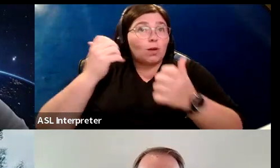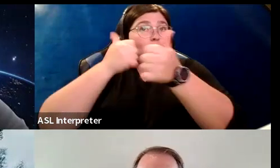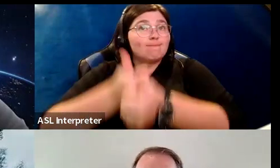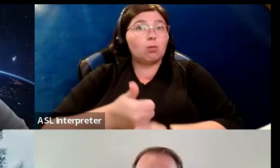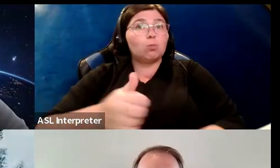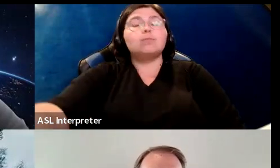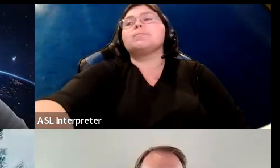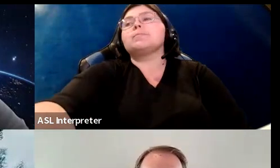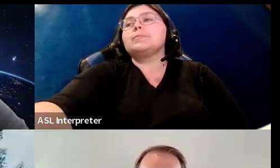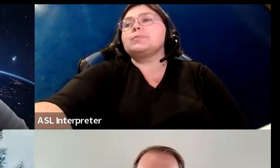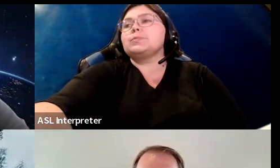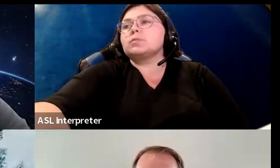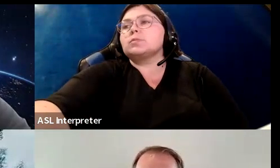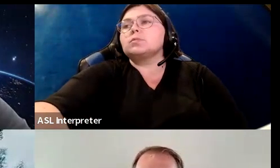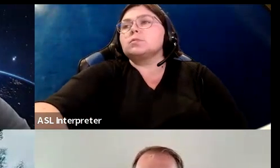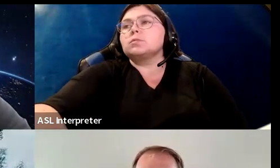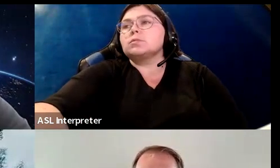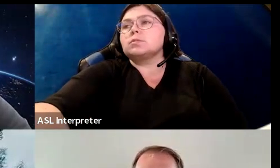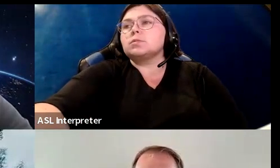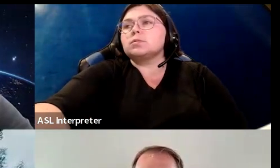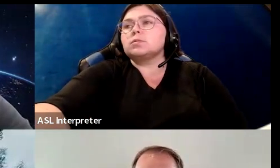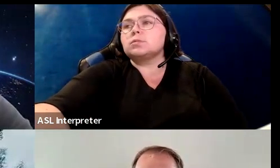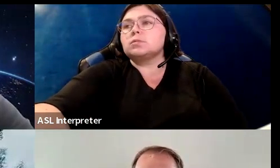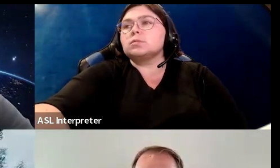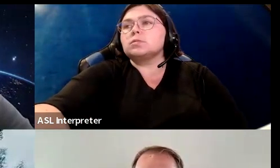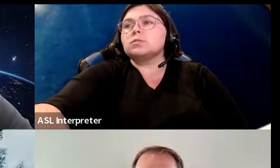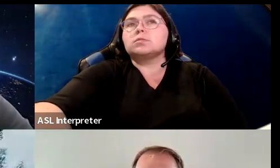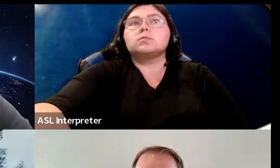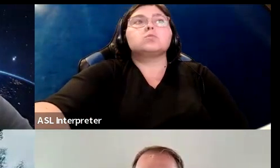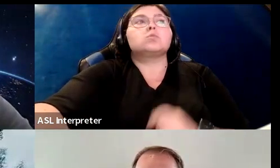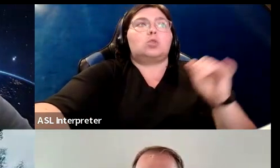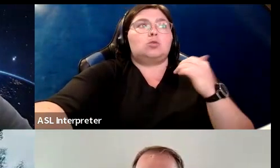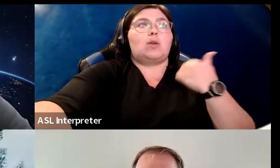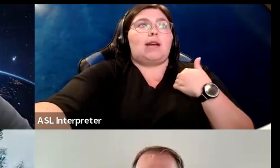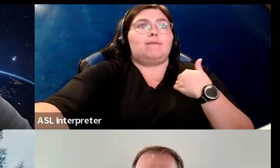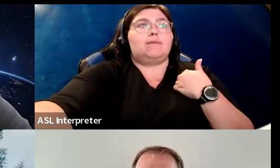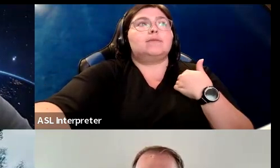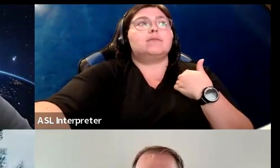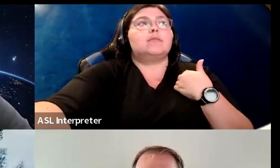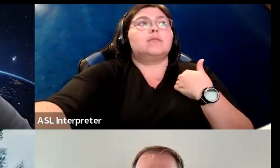There is also a discussion board on the web page for this session, and that's